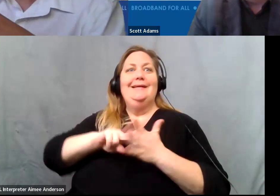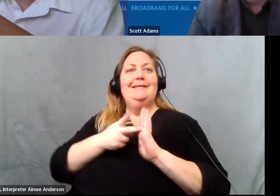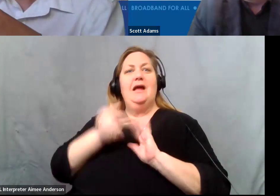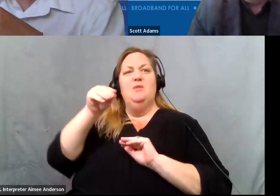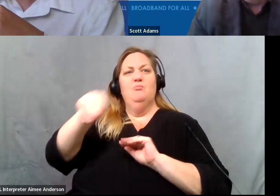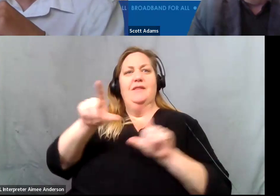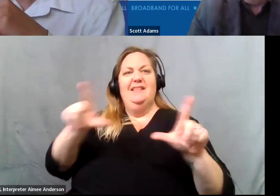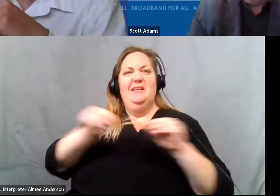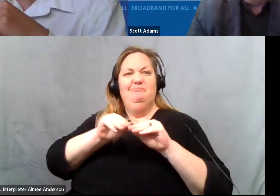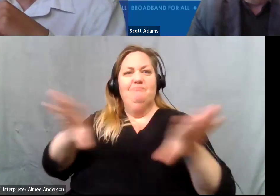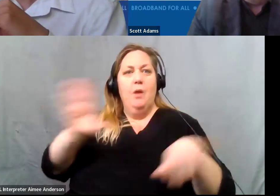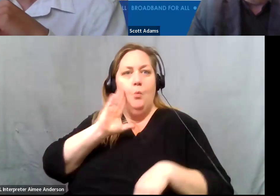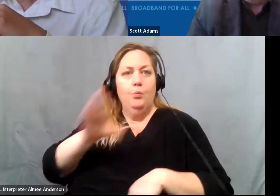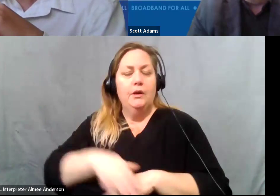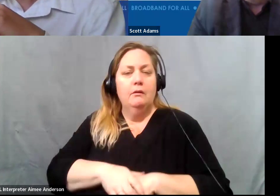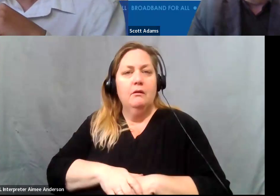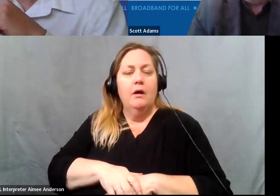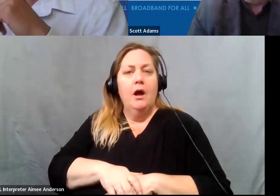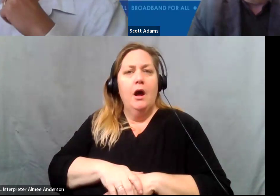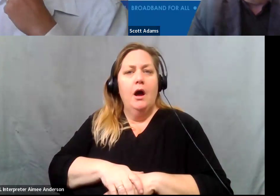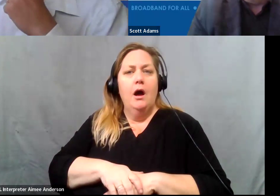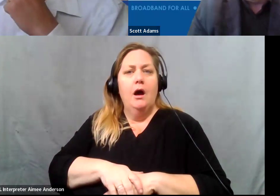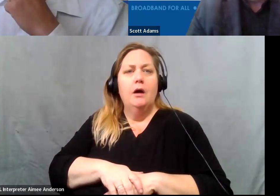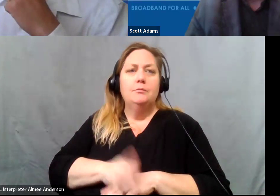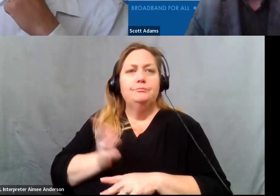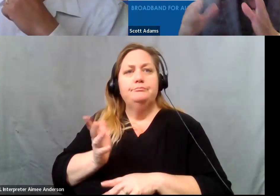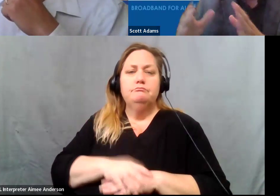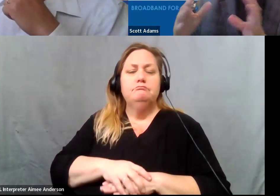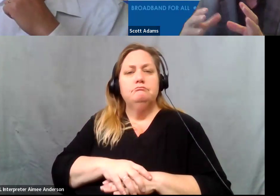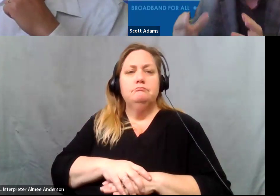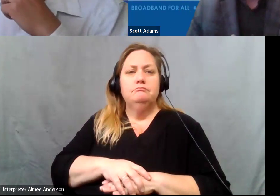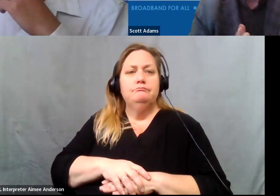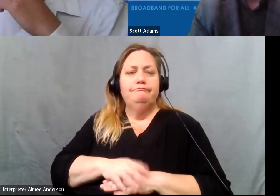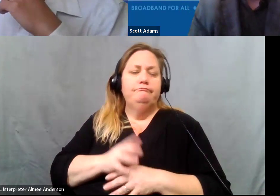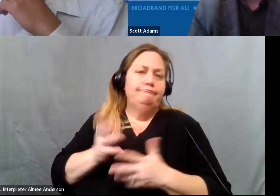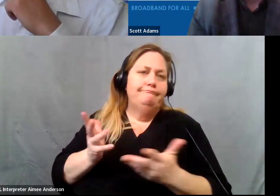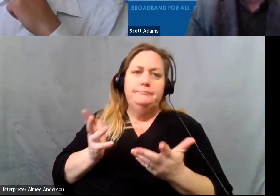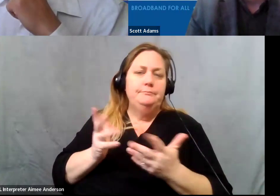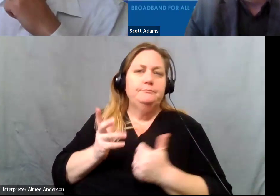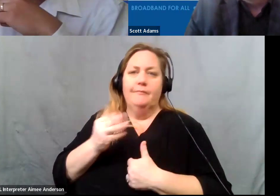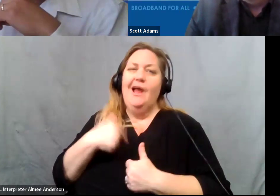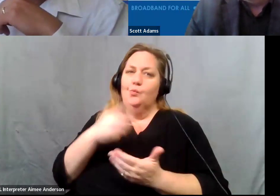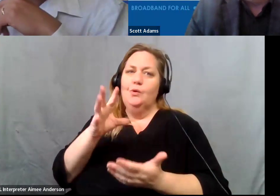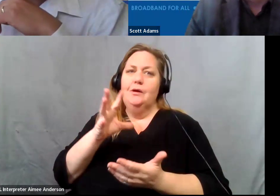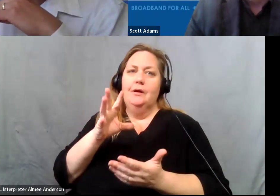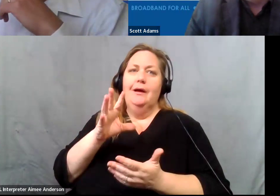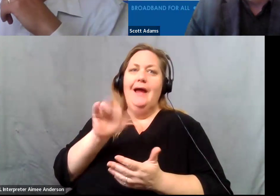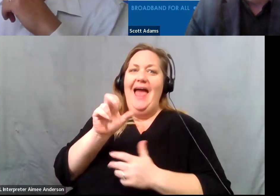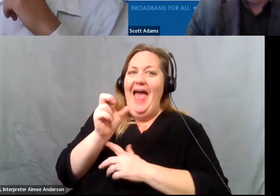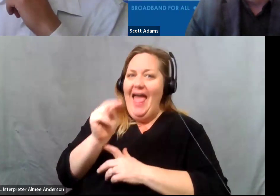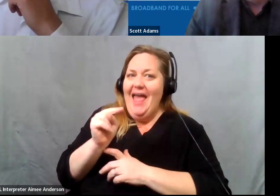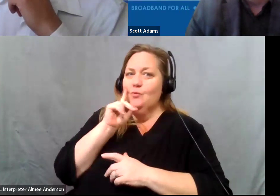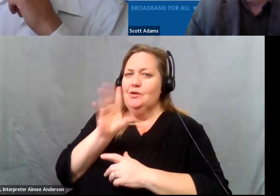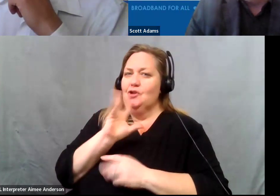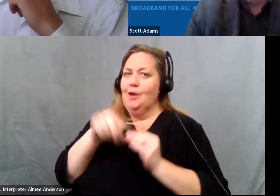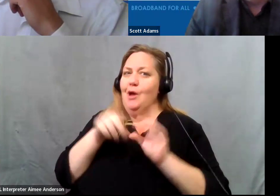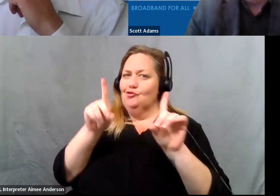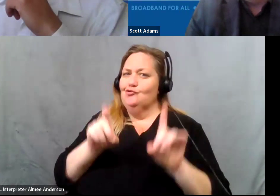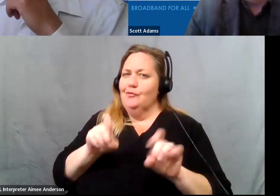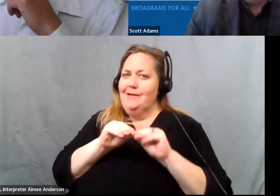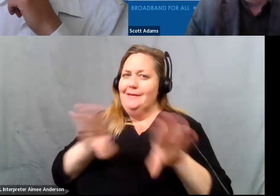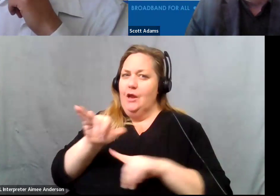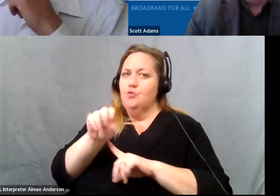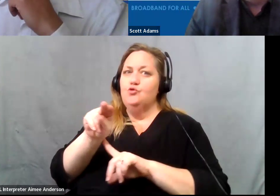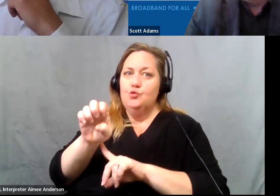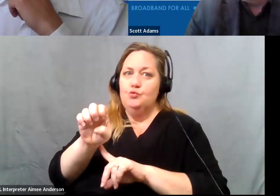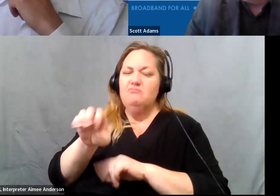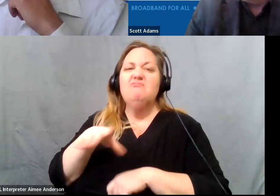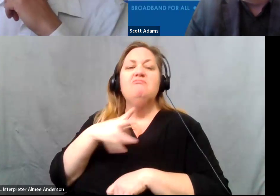out. Anh will talk about a survey we're going to be sending out in June and then she'll also